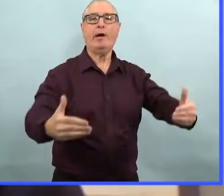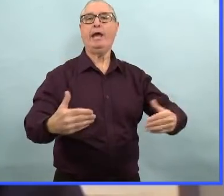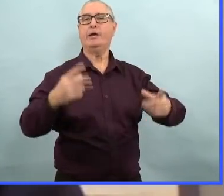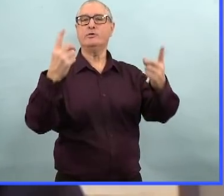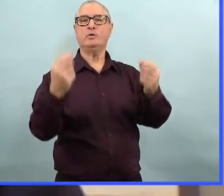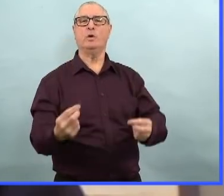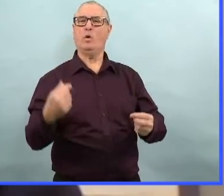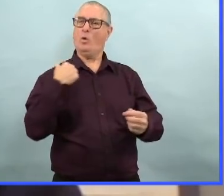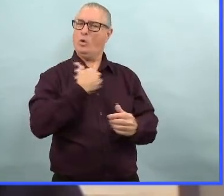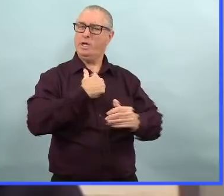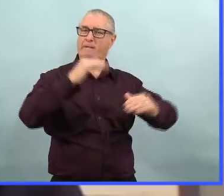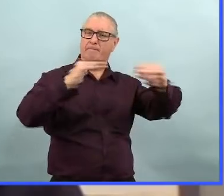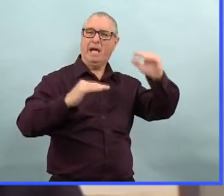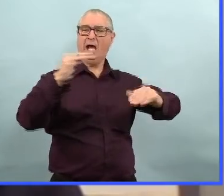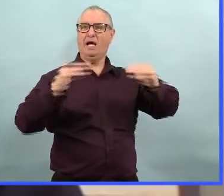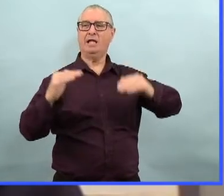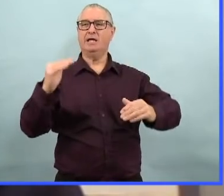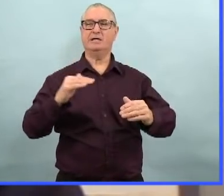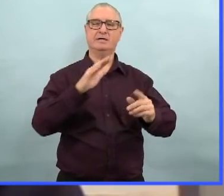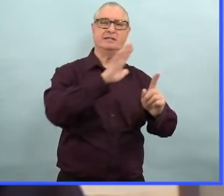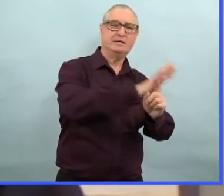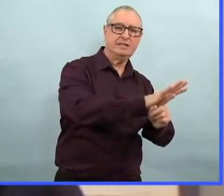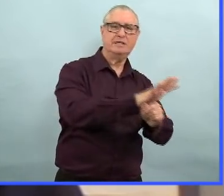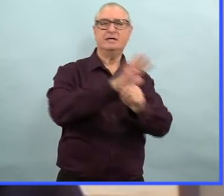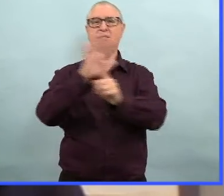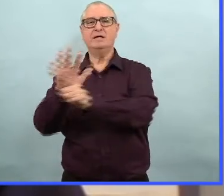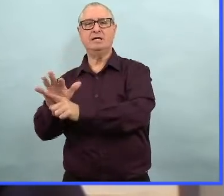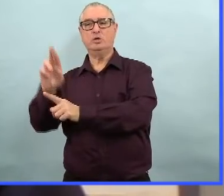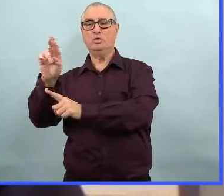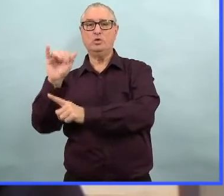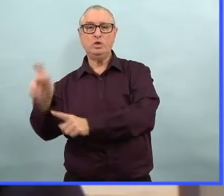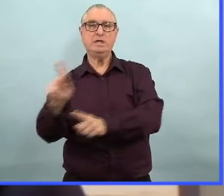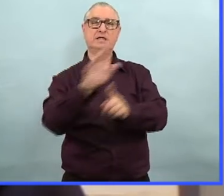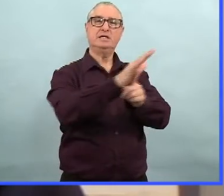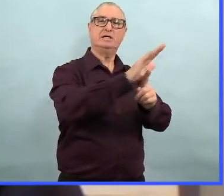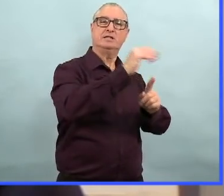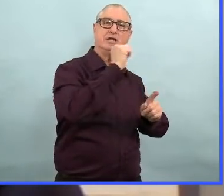uh the possibility of a of a lockdown because like we said things change so it's certainly